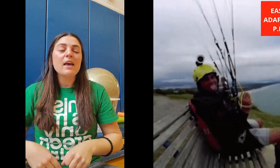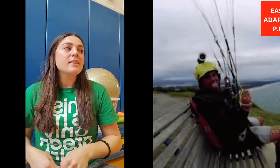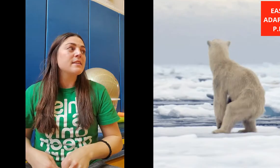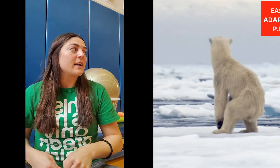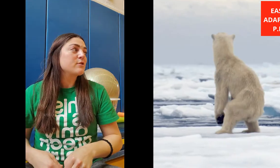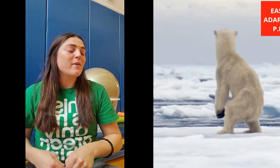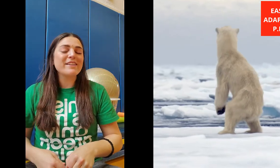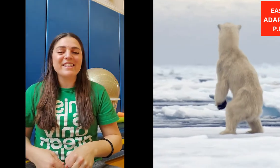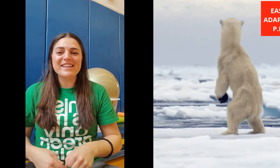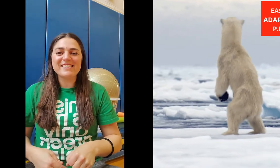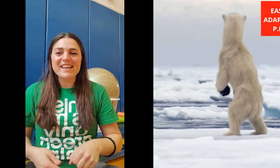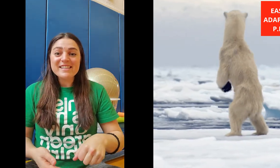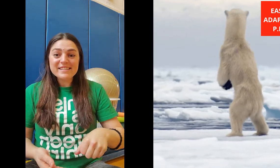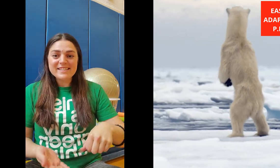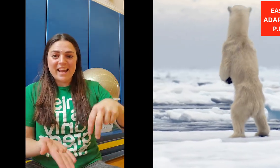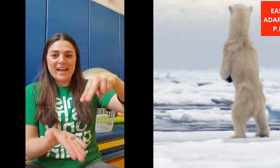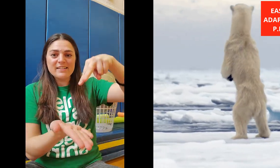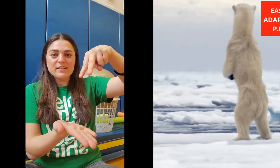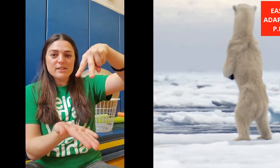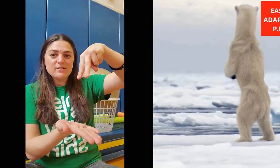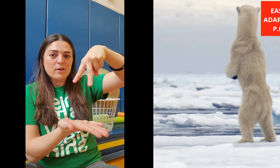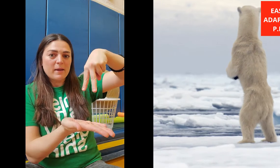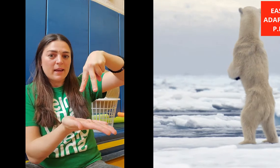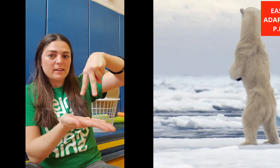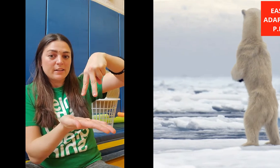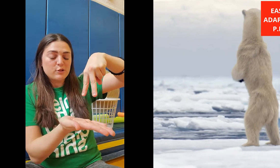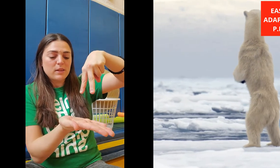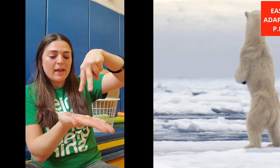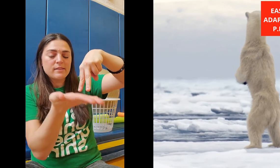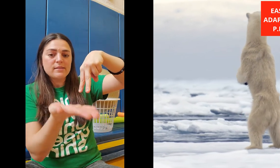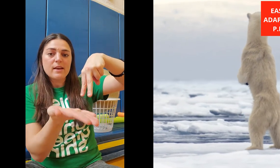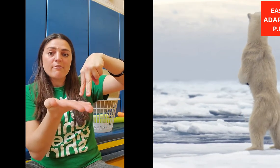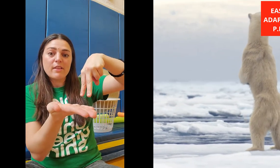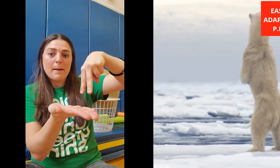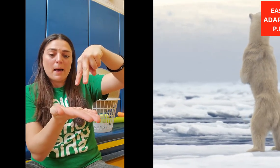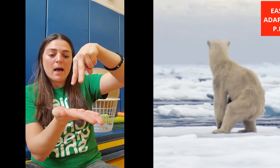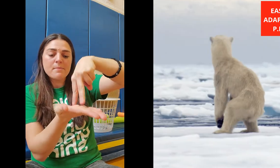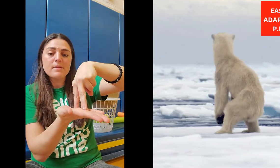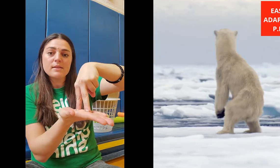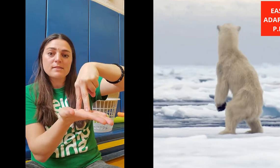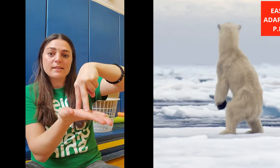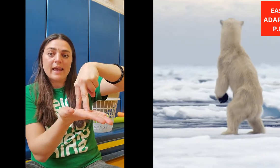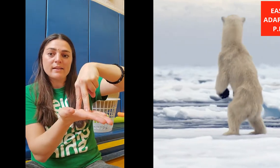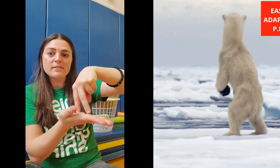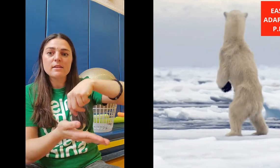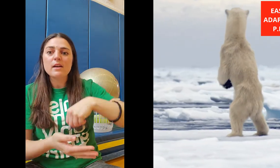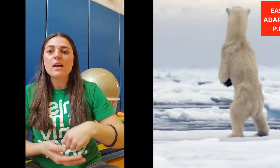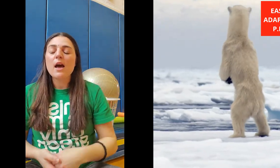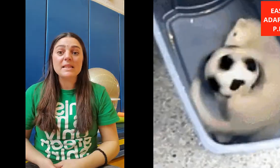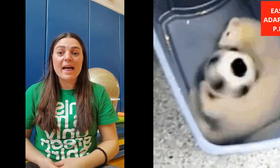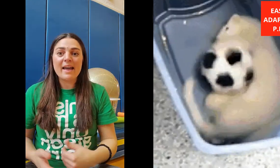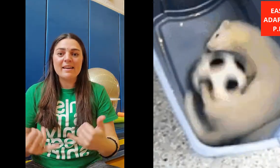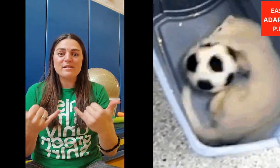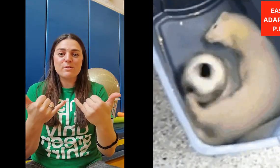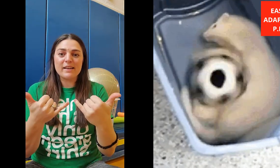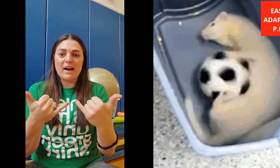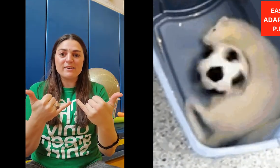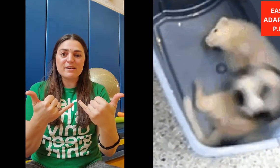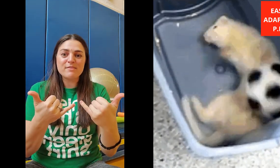The next one is stand so I make kind of like two legs flat palm, stand. Play is really awesome